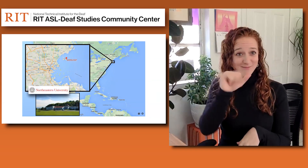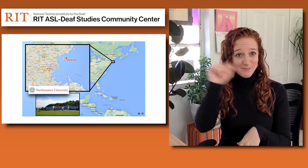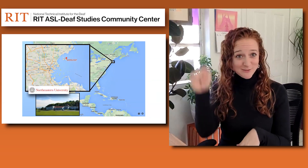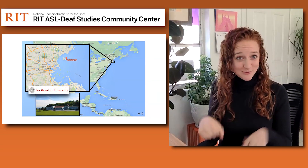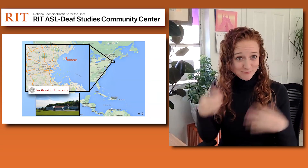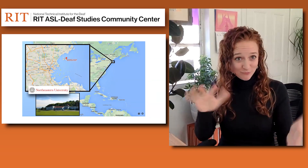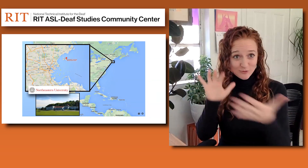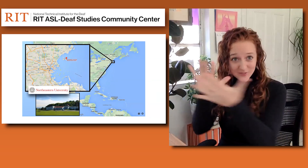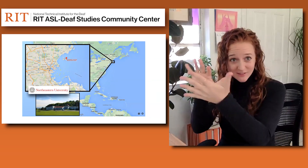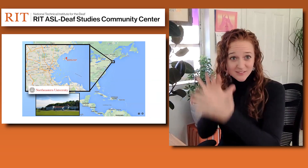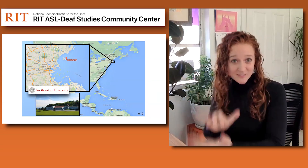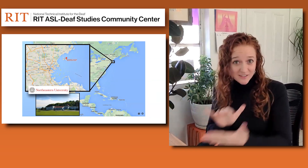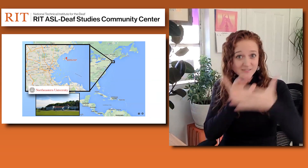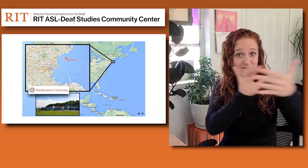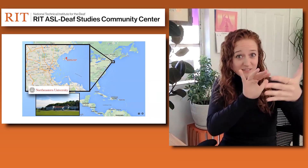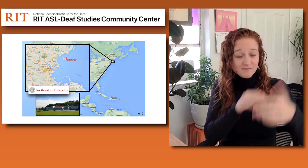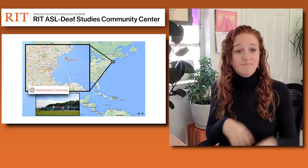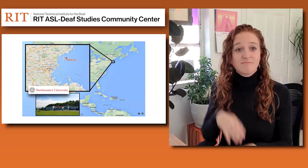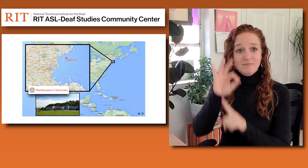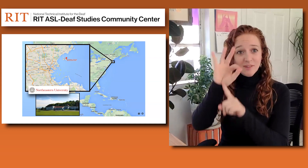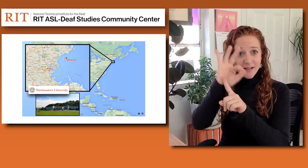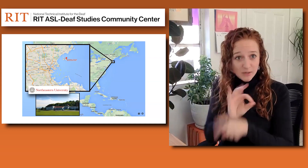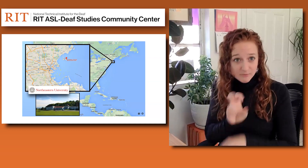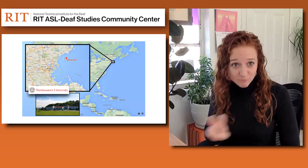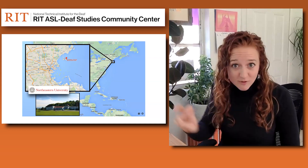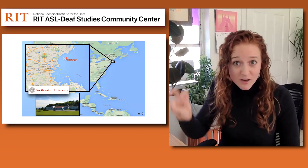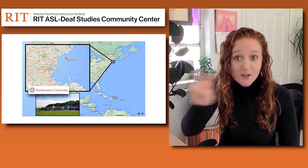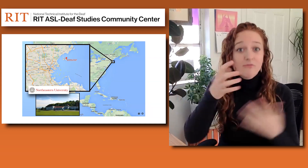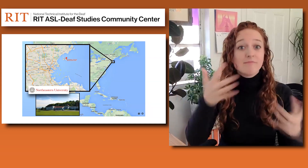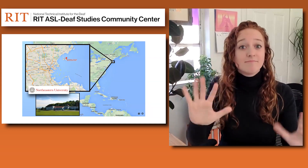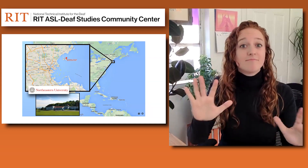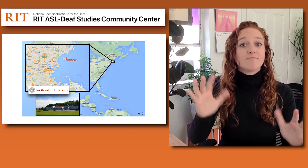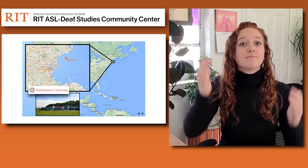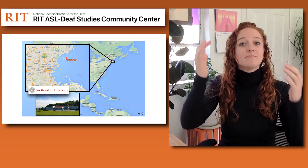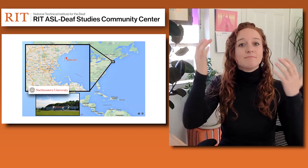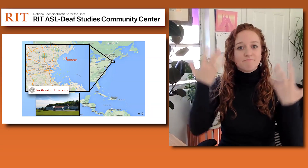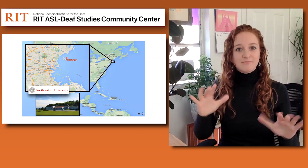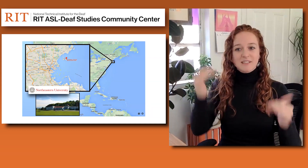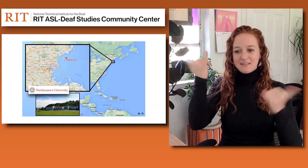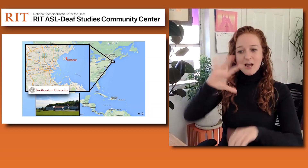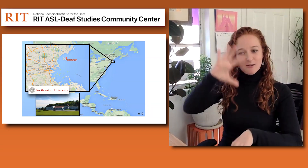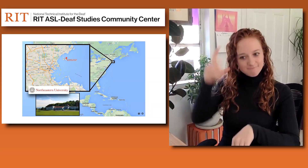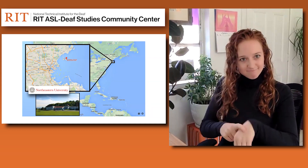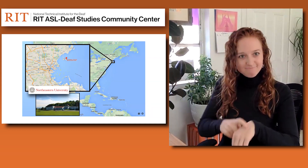So, for three semesters, nine months I had traveled.